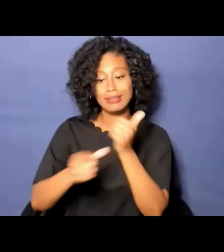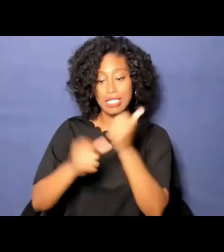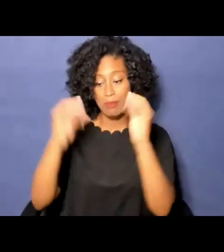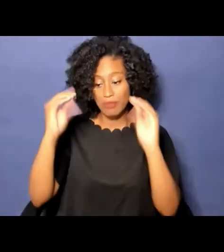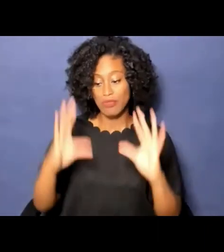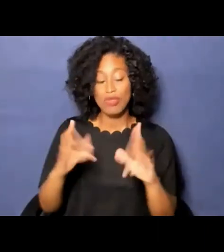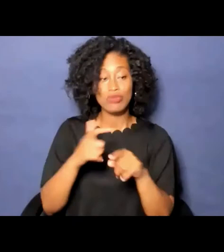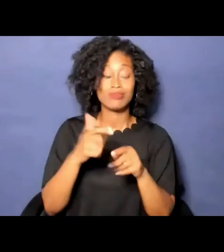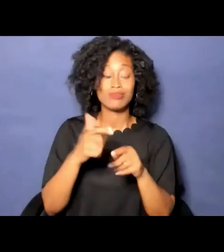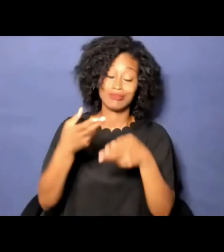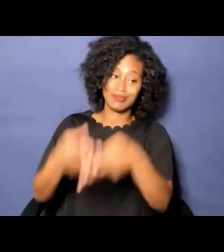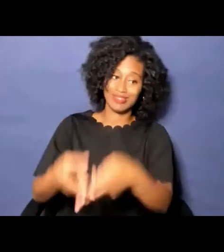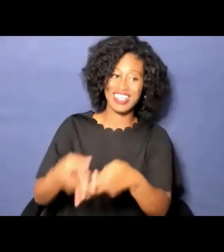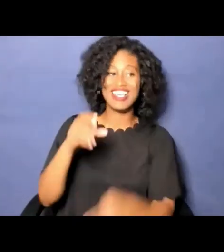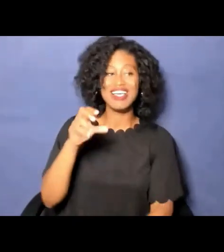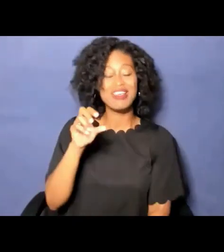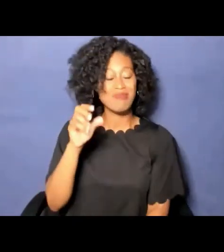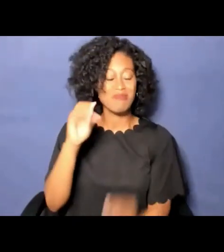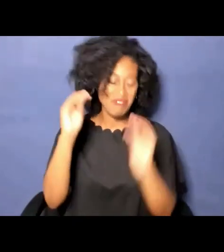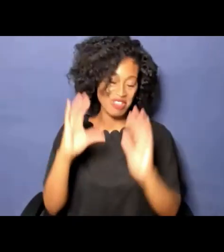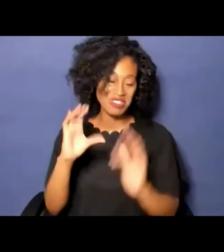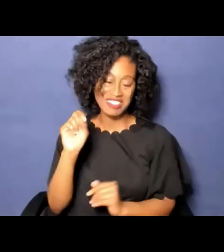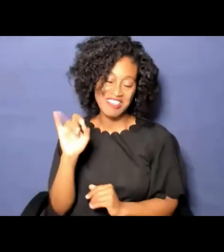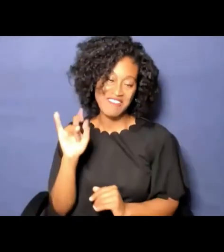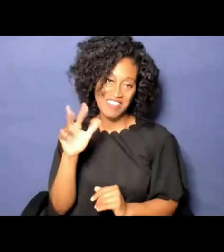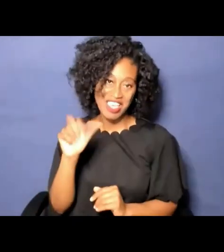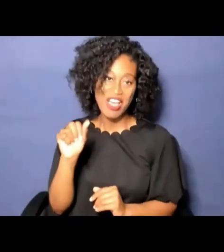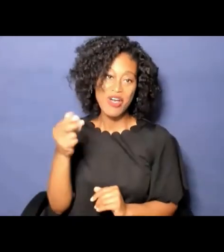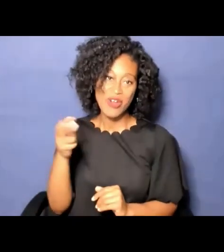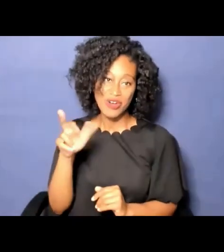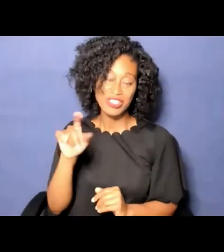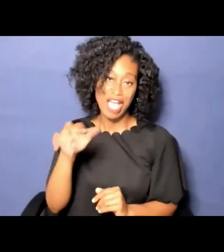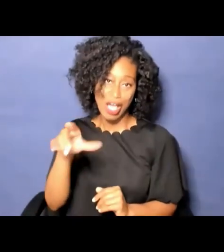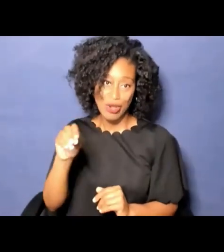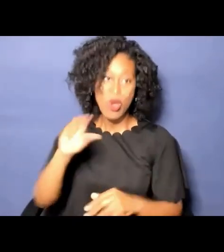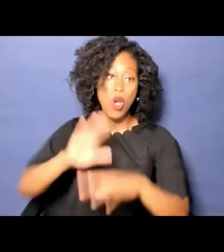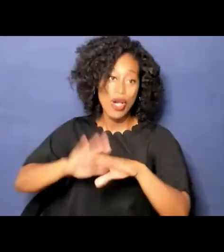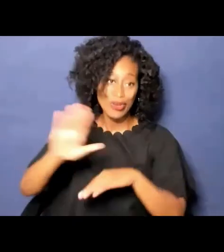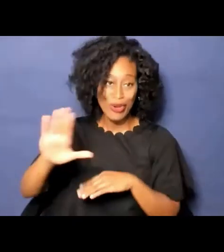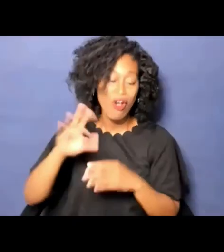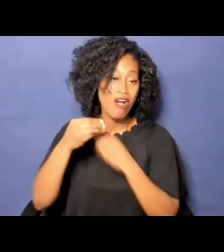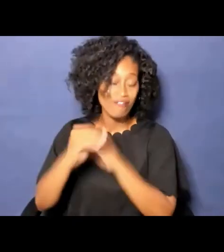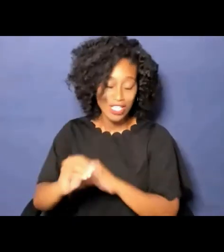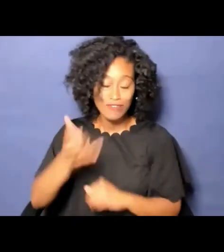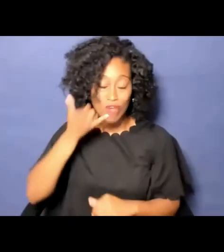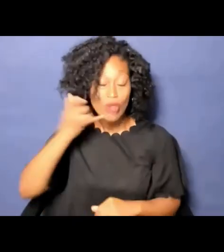Sylvia Hurtado was called on her office phone and she answered and she said you don't know me